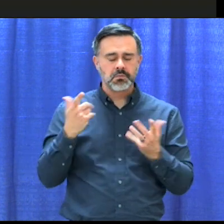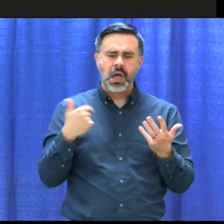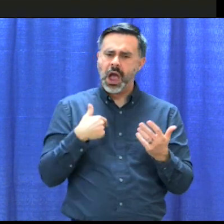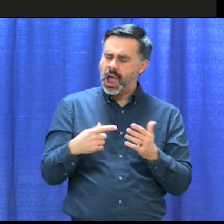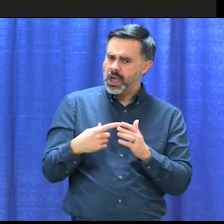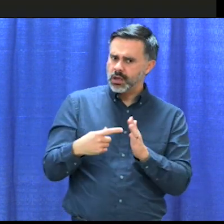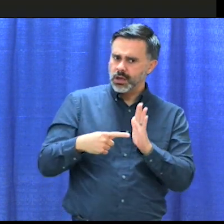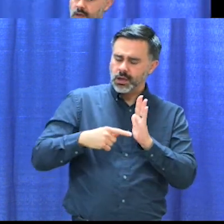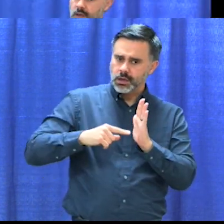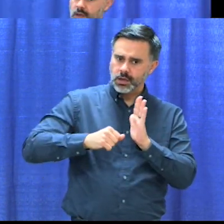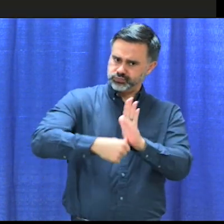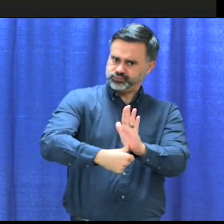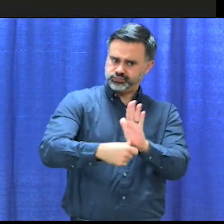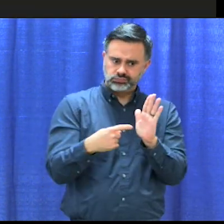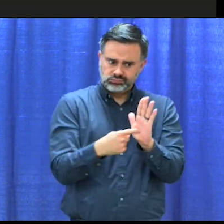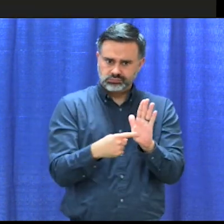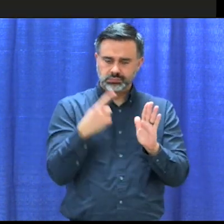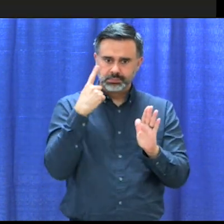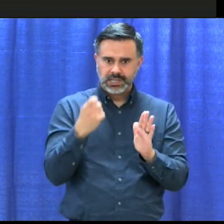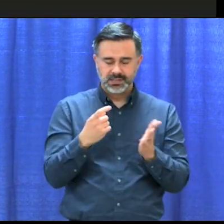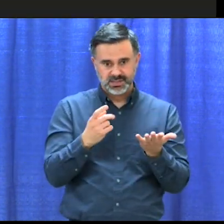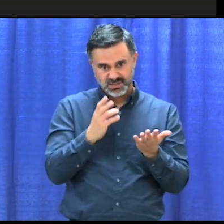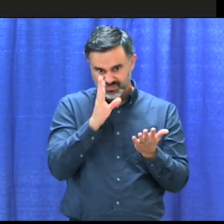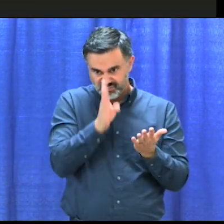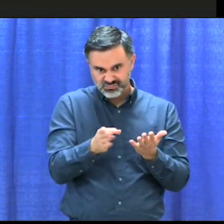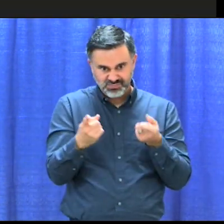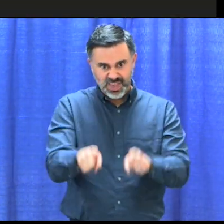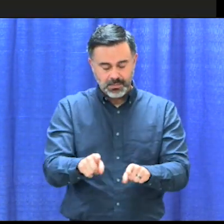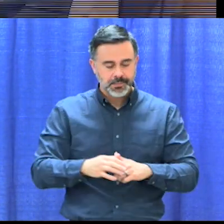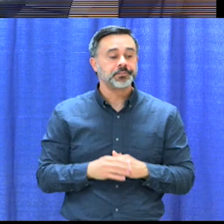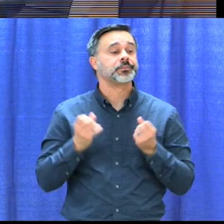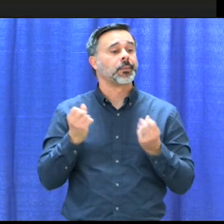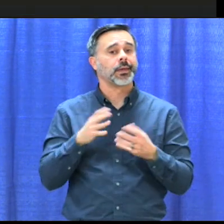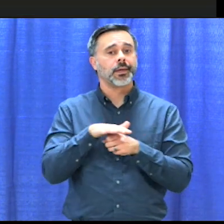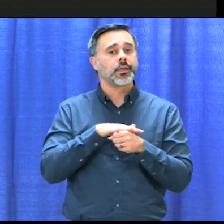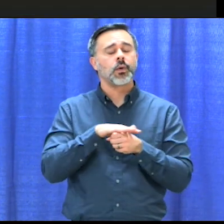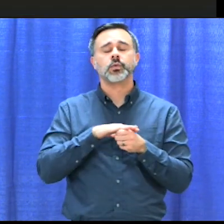There have been a lot of proposals that have been advanced by local communities for small